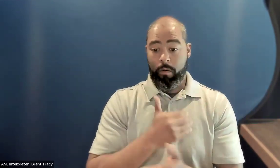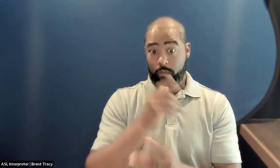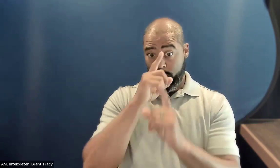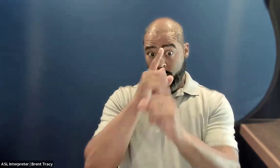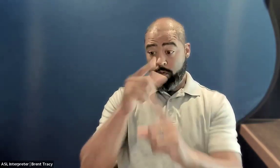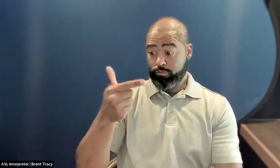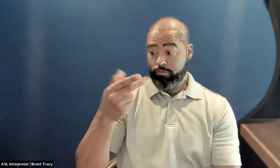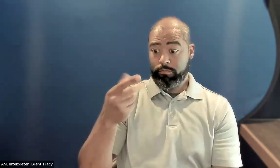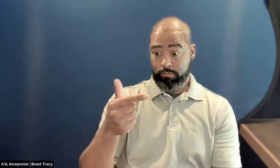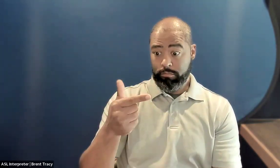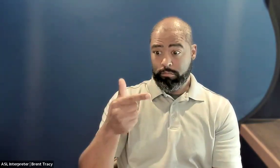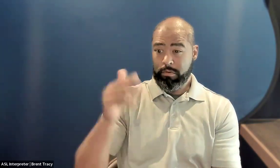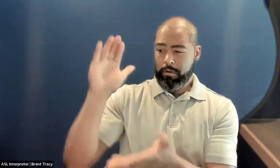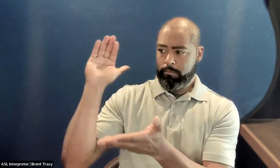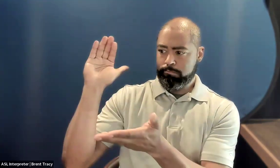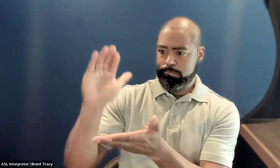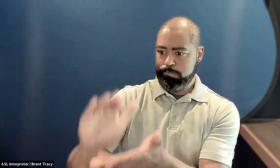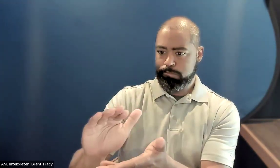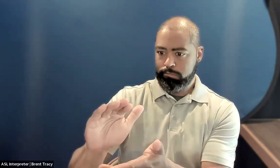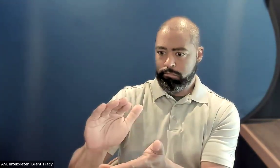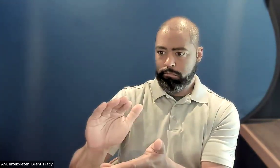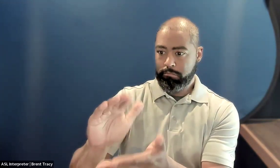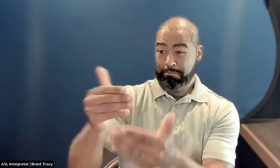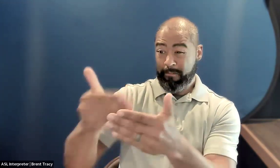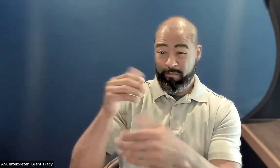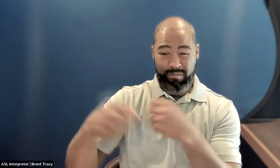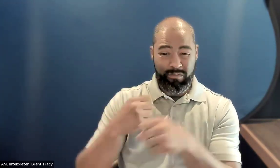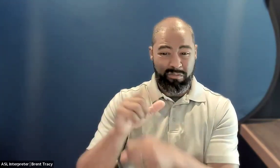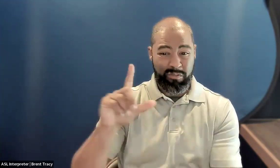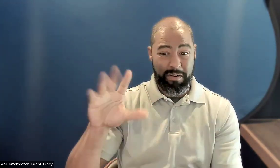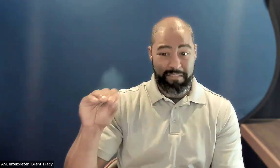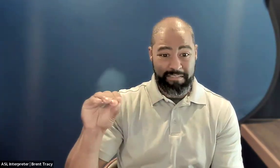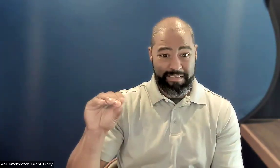And as you see at the bottom of the slide, there are certain